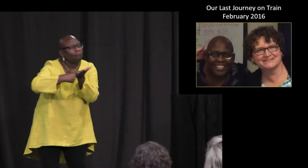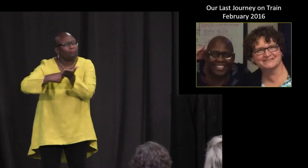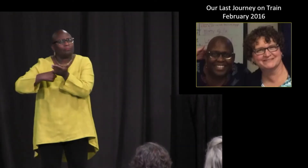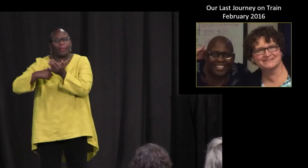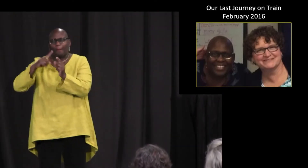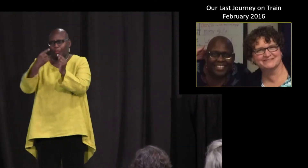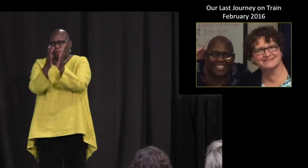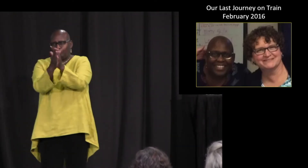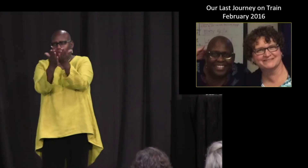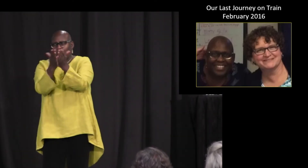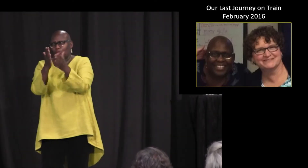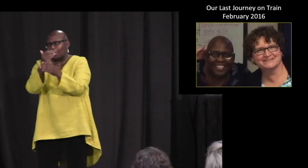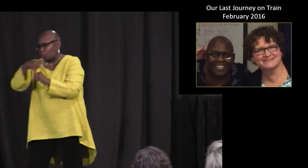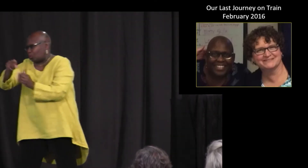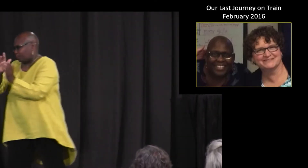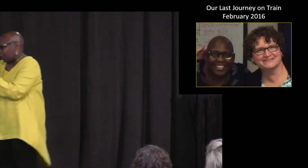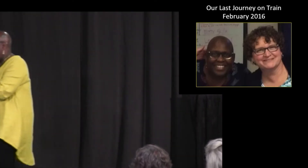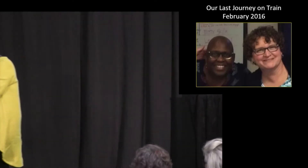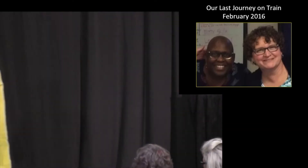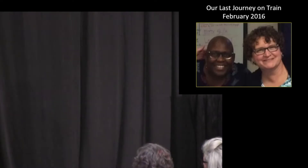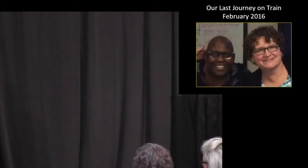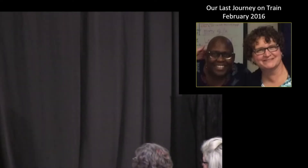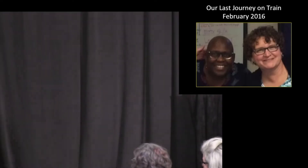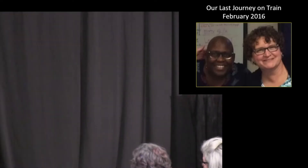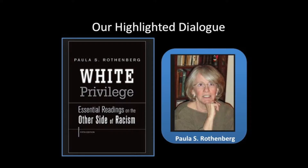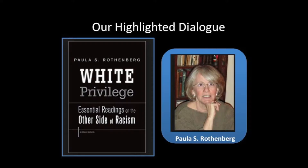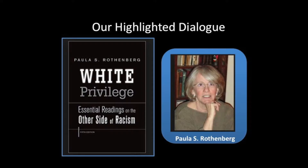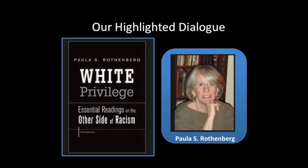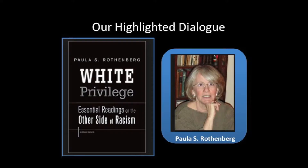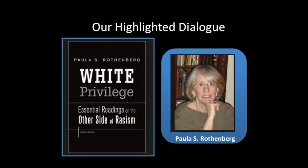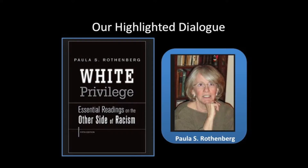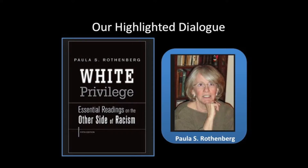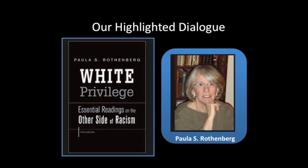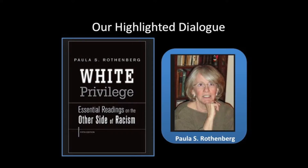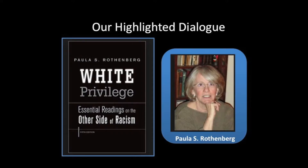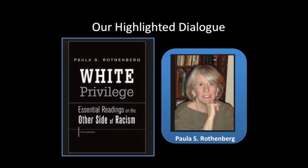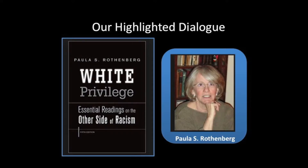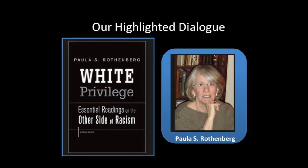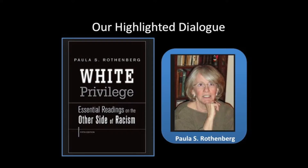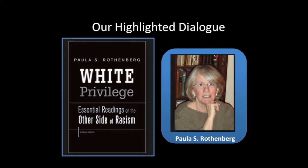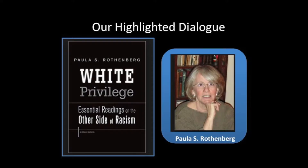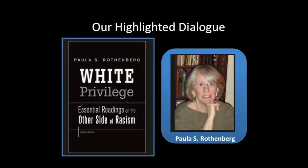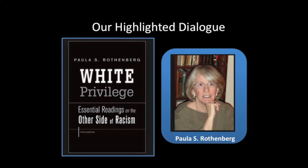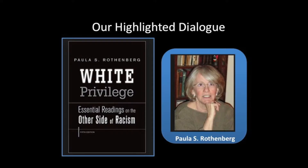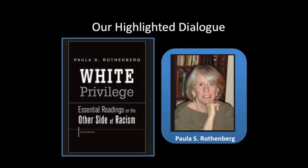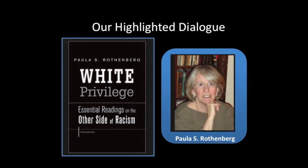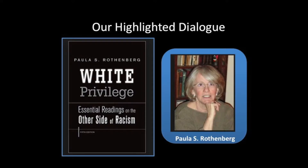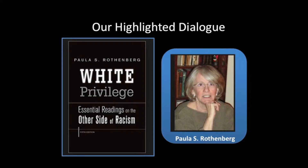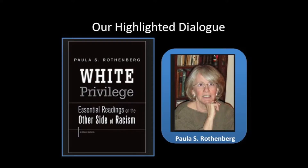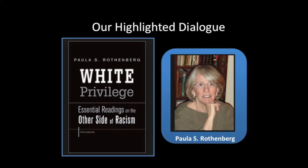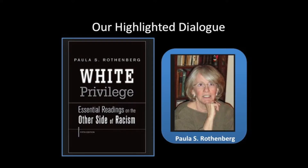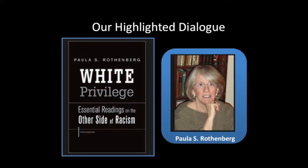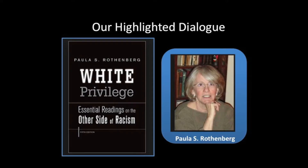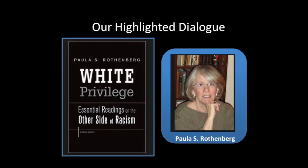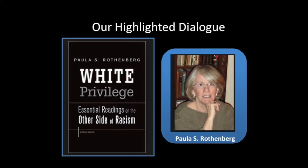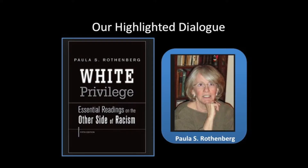there are a lot of amazing discussions going on about multiculturalism and diversity in my life.